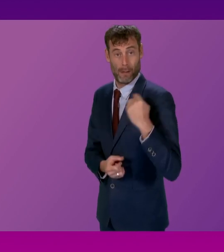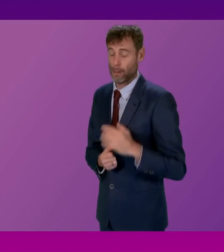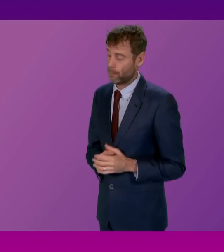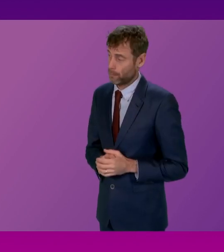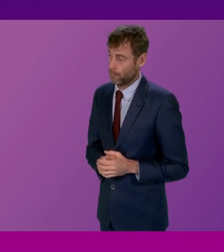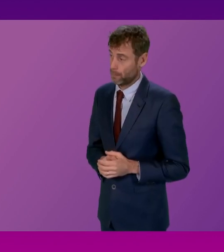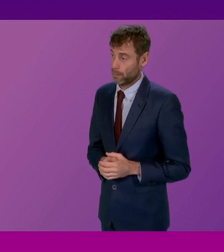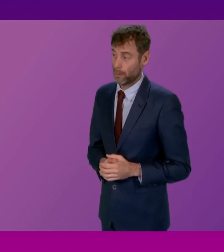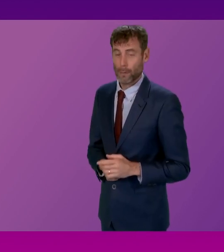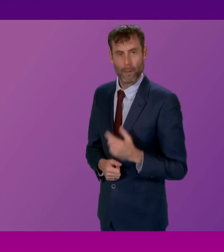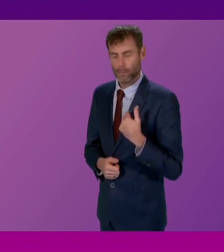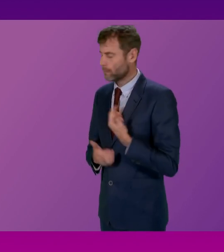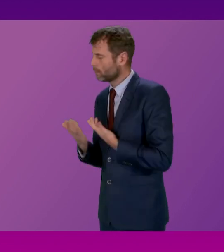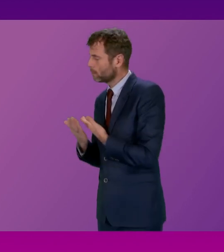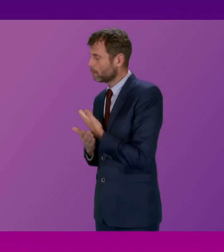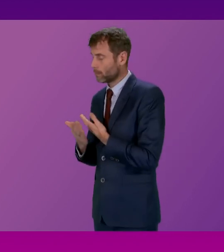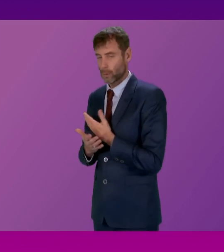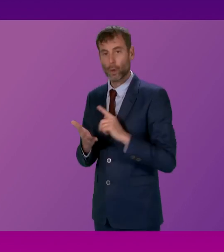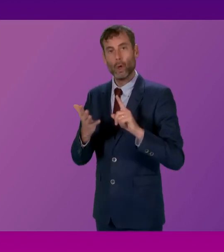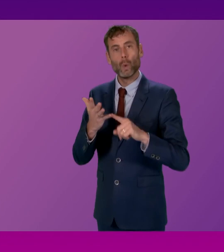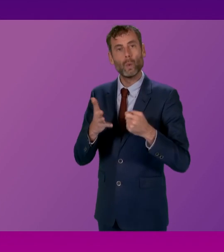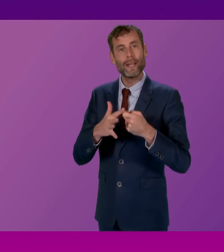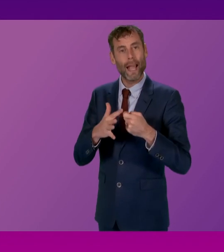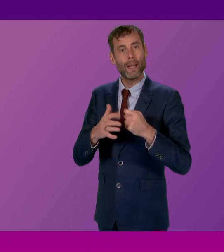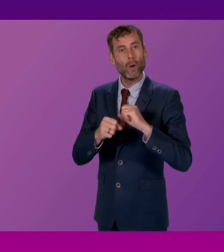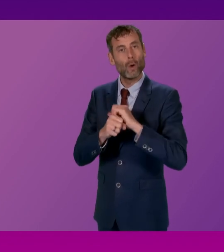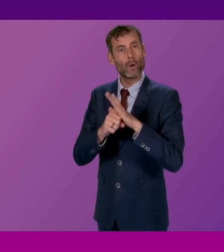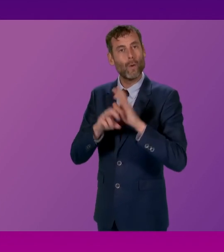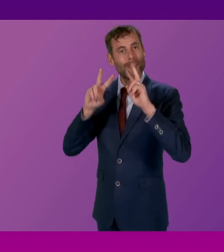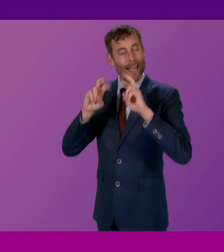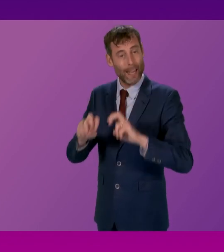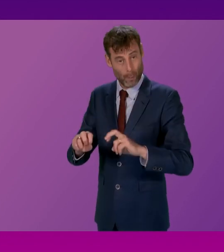However, commenting on that, at the UK Covid inquiry, Jamie Dawson KC said: